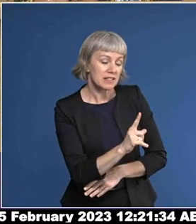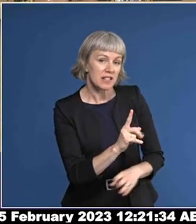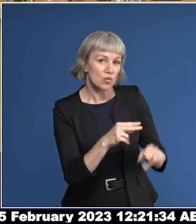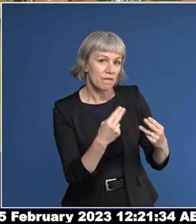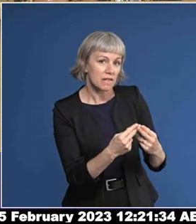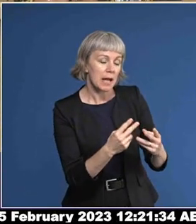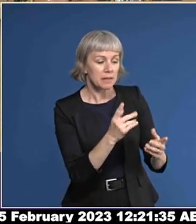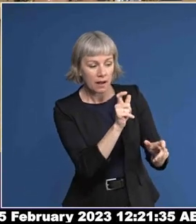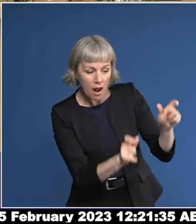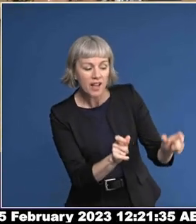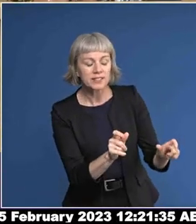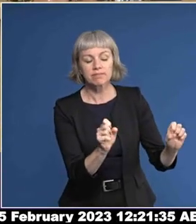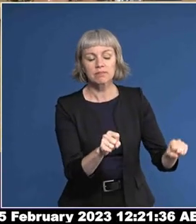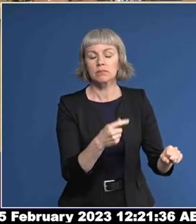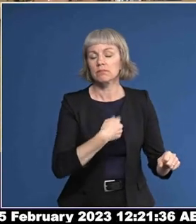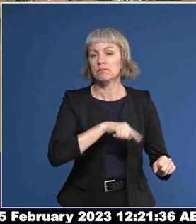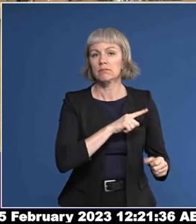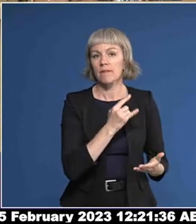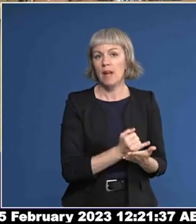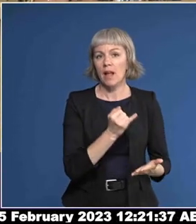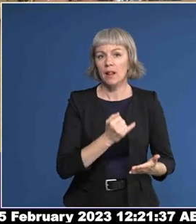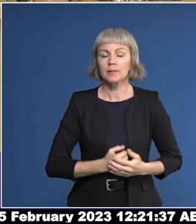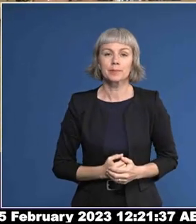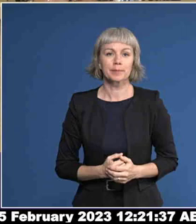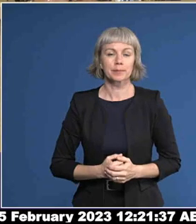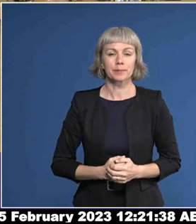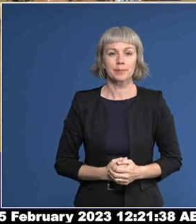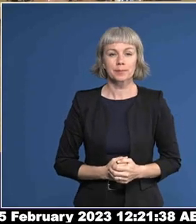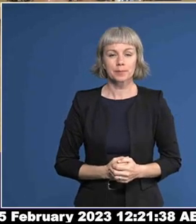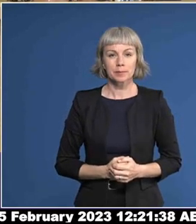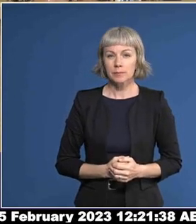Chair, I'm about to move to some more general questions for the whole of the